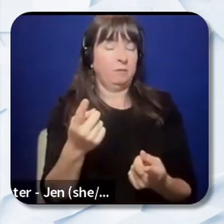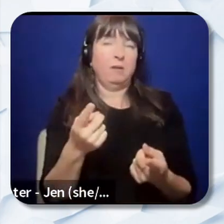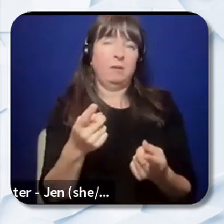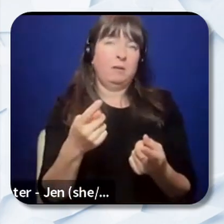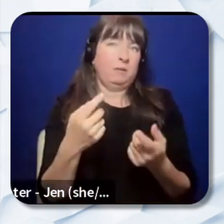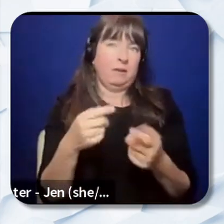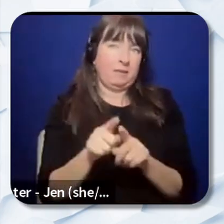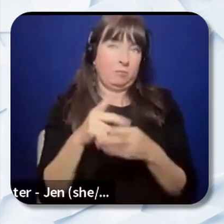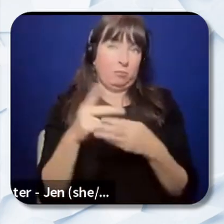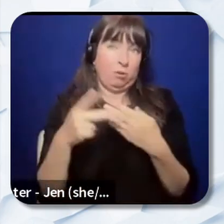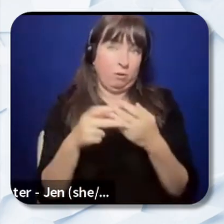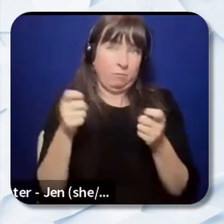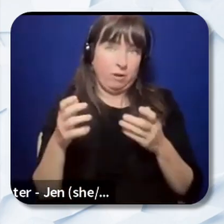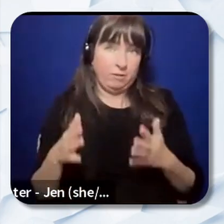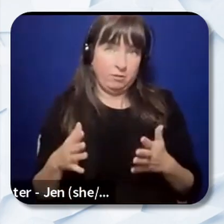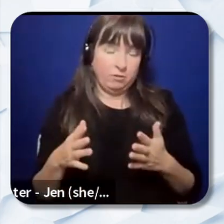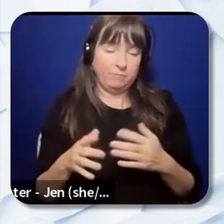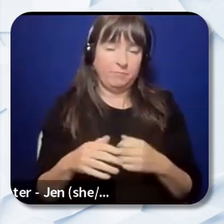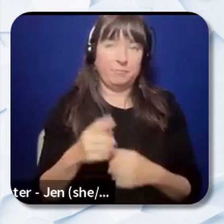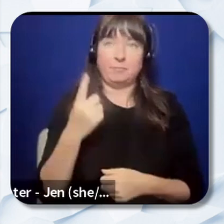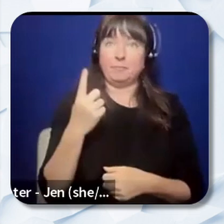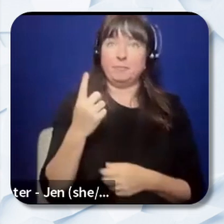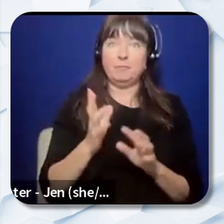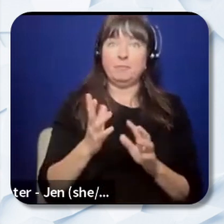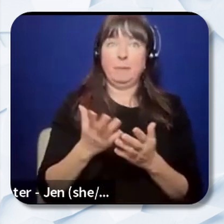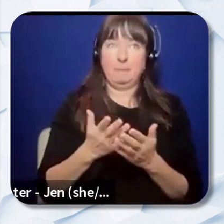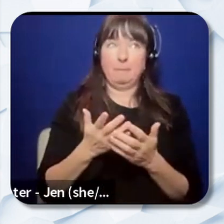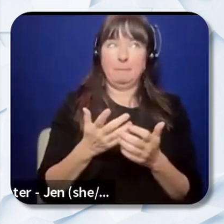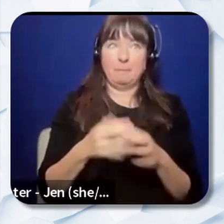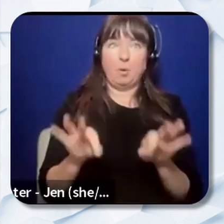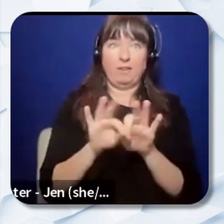director right now is one biggest thing that me and my staff make sure that we embed is our